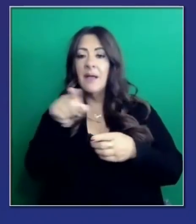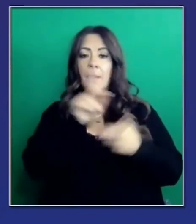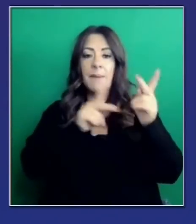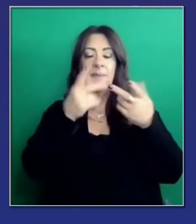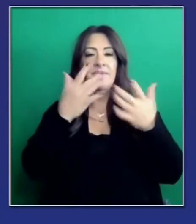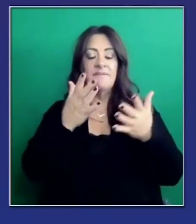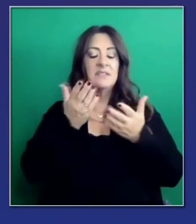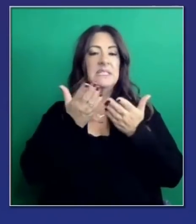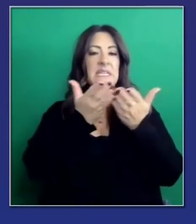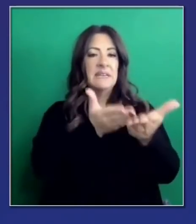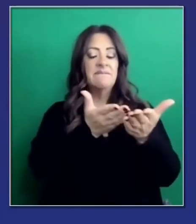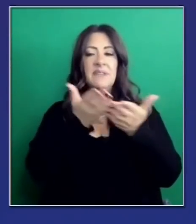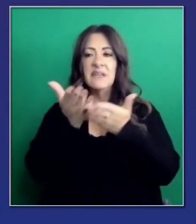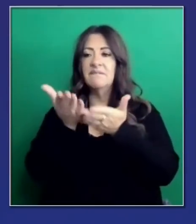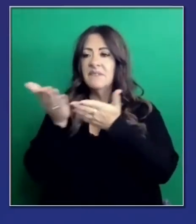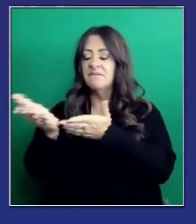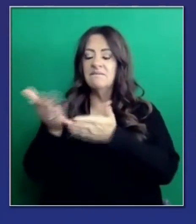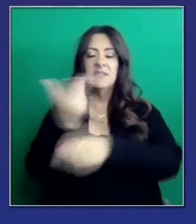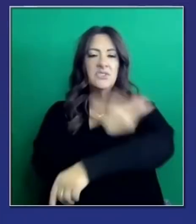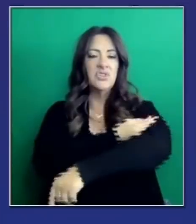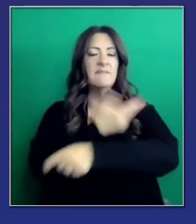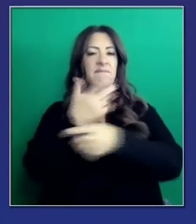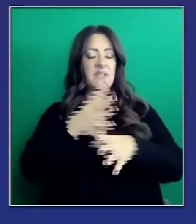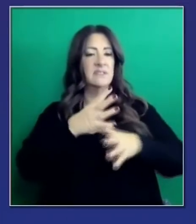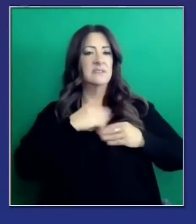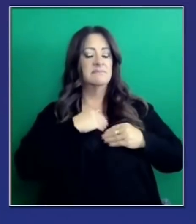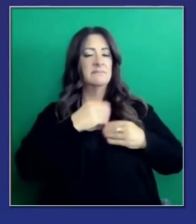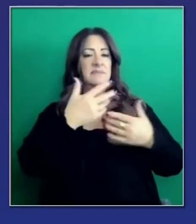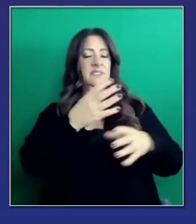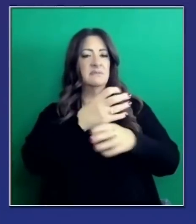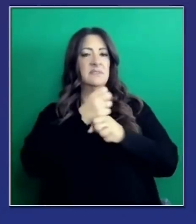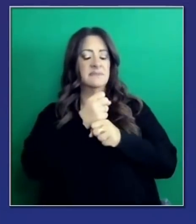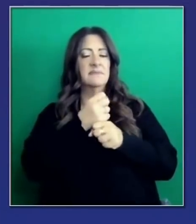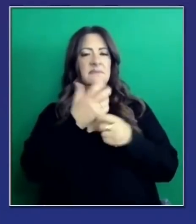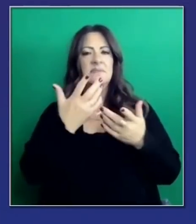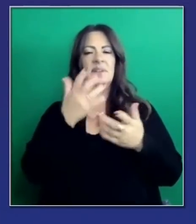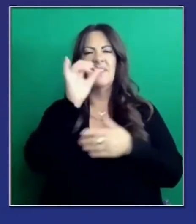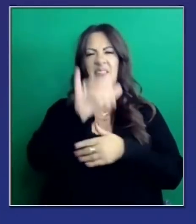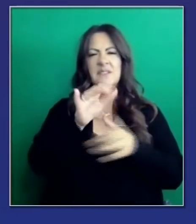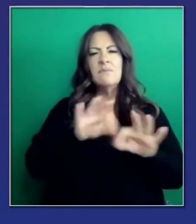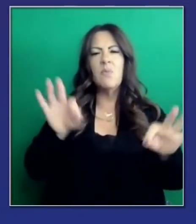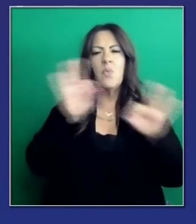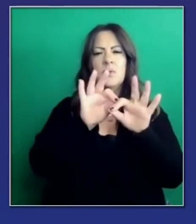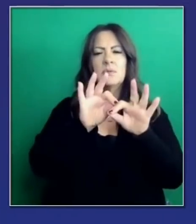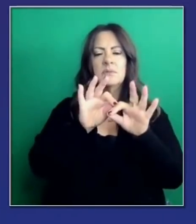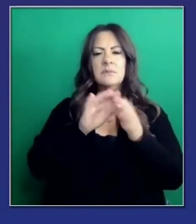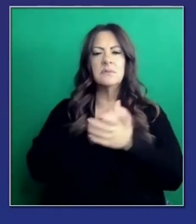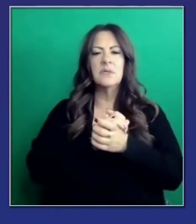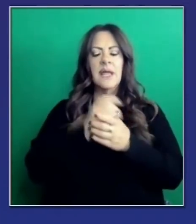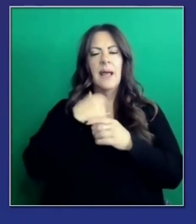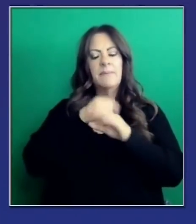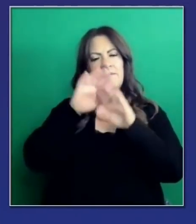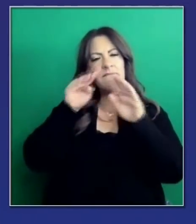NATIONAL NUMBERS REFLECT IN TERMS OF THE ACTUAL NUMBER OF VACCINES ADMINISTERED. WE DID TALK ABOUT WHY THAT IS